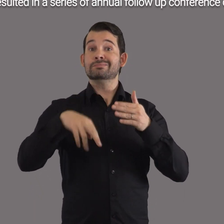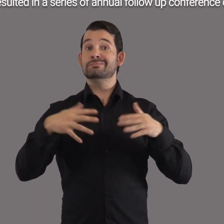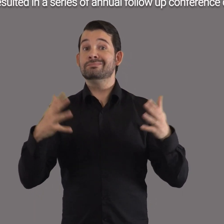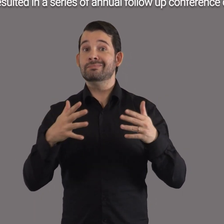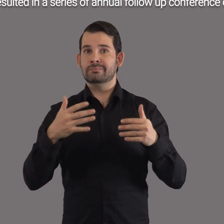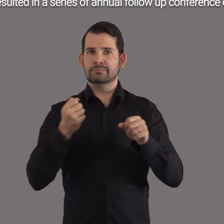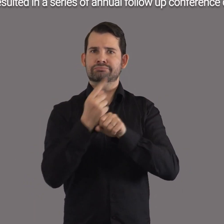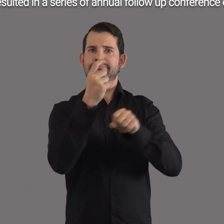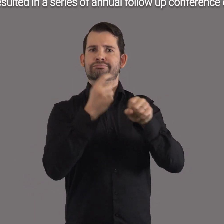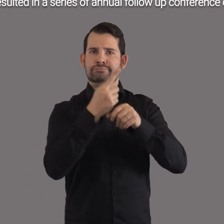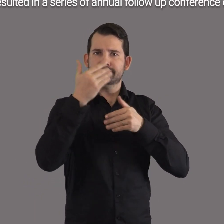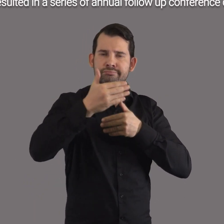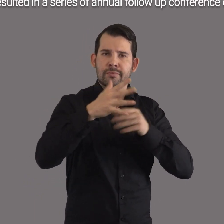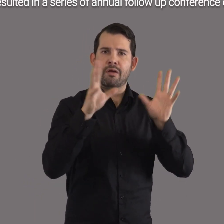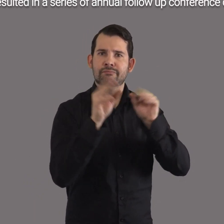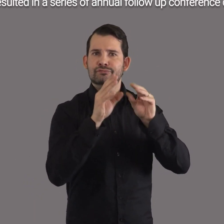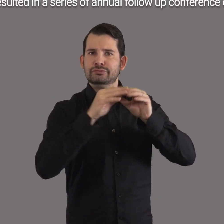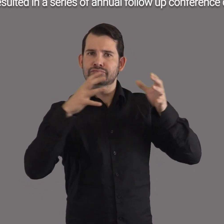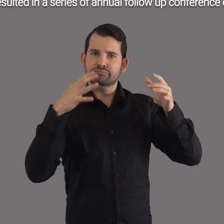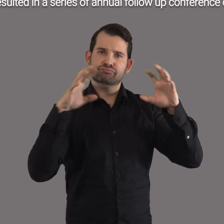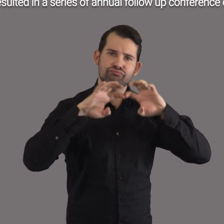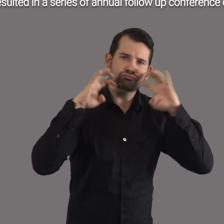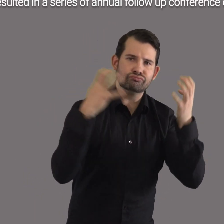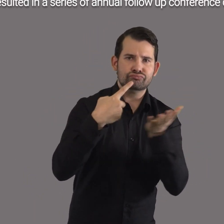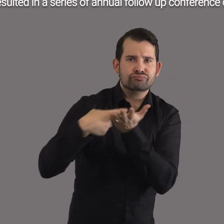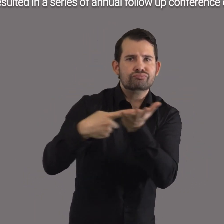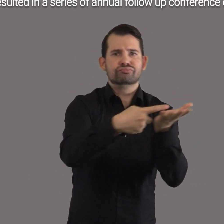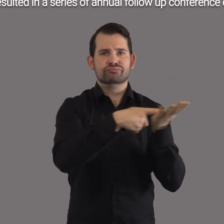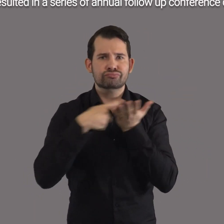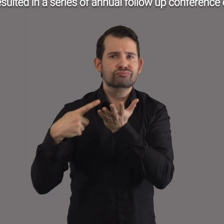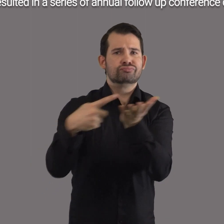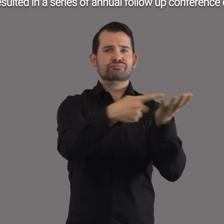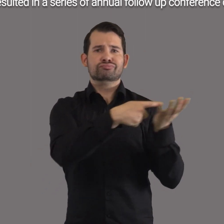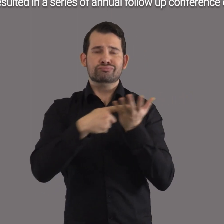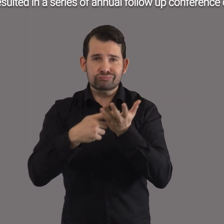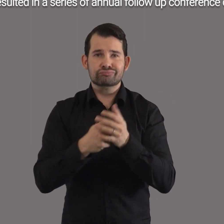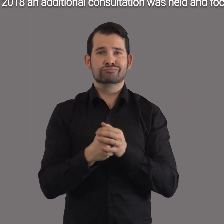This resulted in a series of annual follow up conference calls.